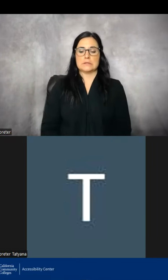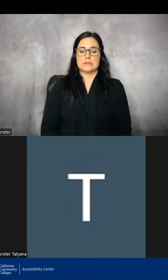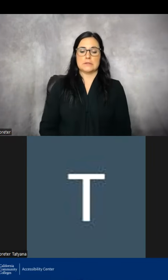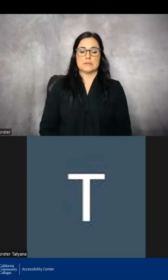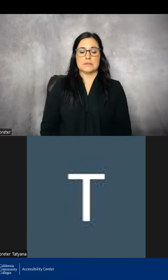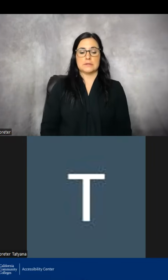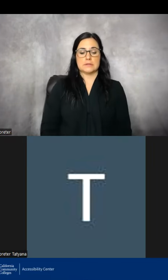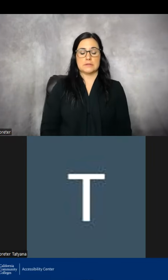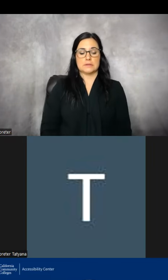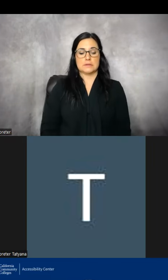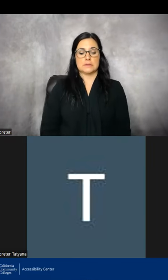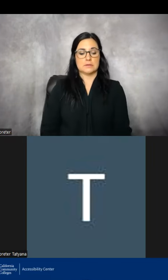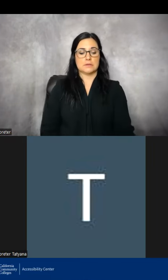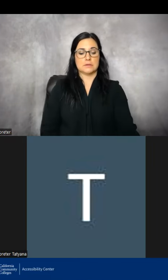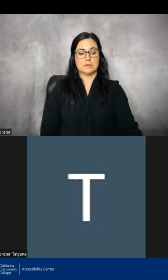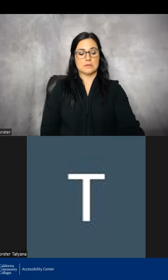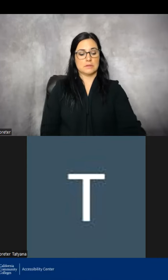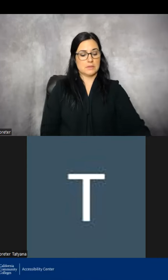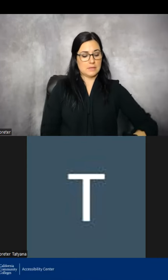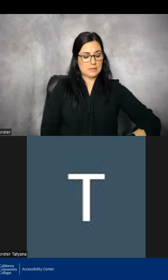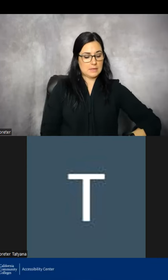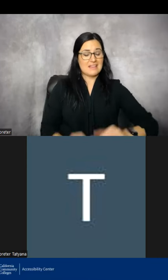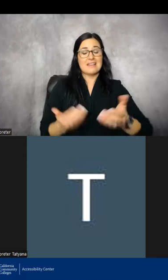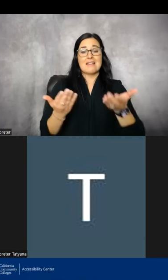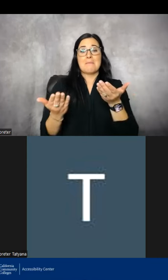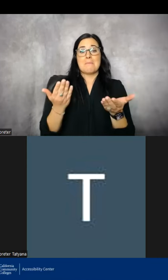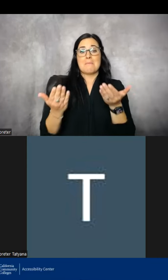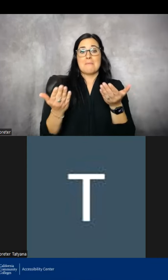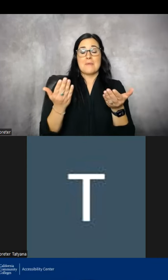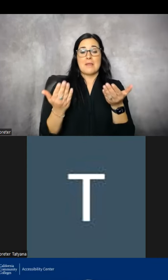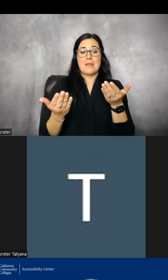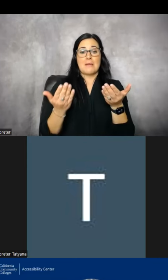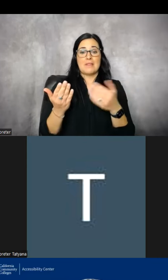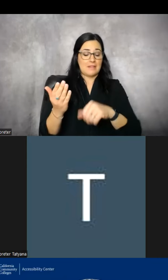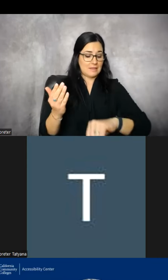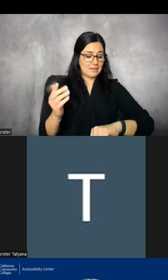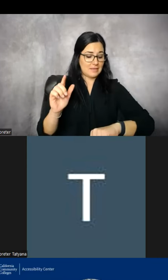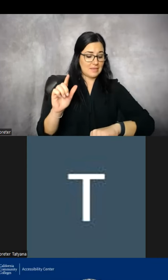And maybe in later on we post some resources pointing